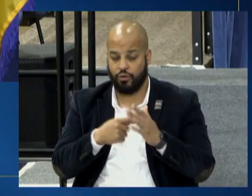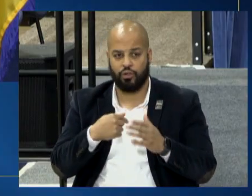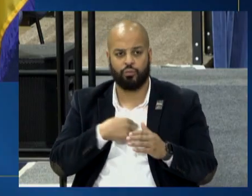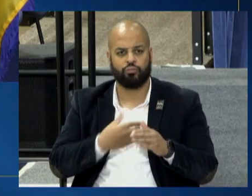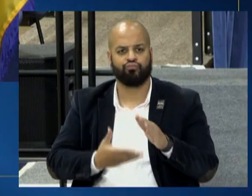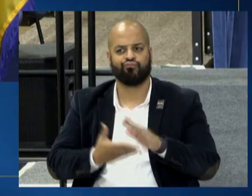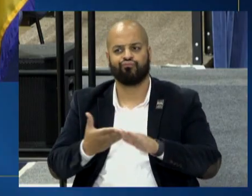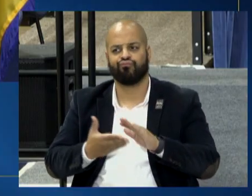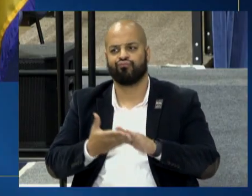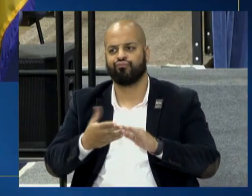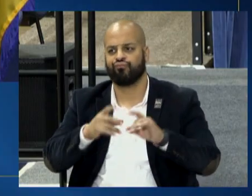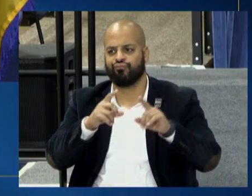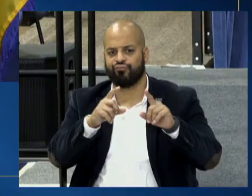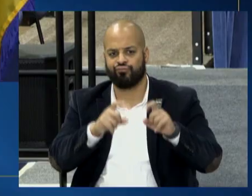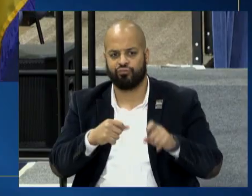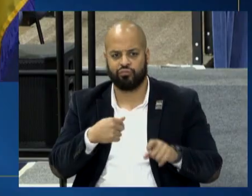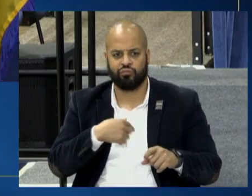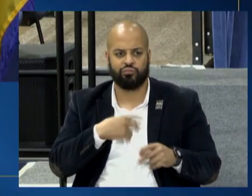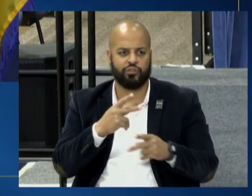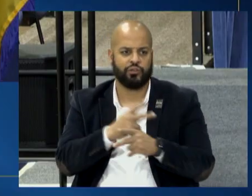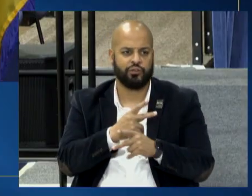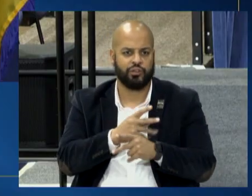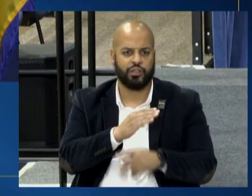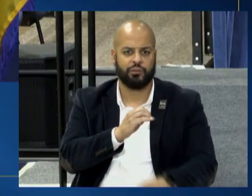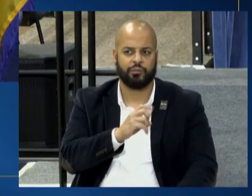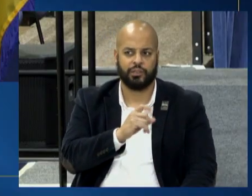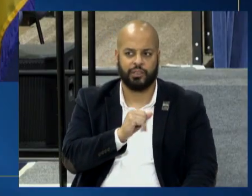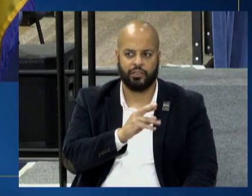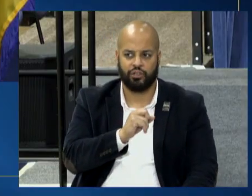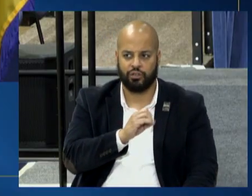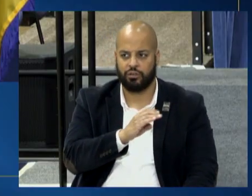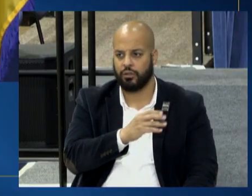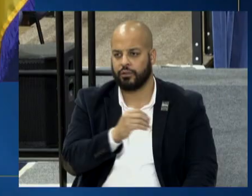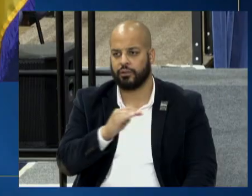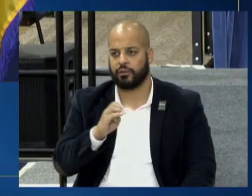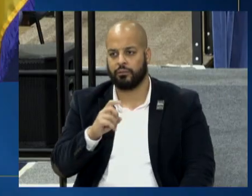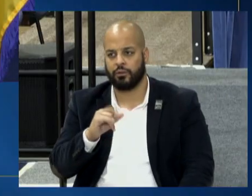a piece of Medicare and Medicaid and run it differently than it normally would operate.